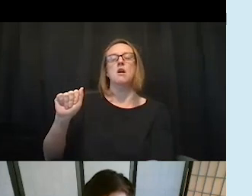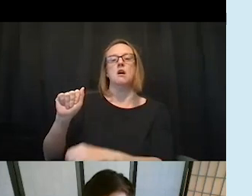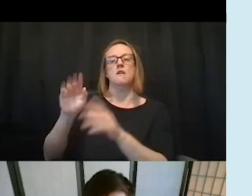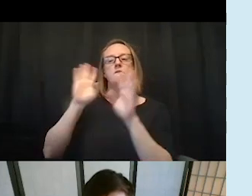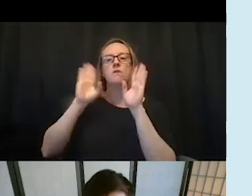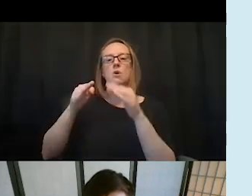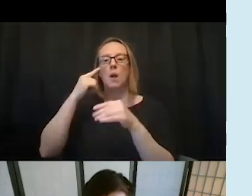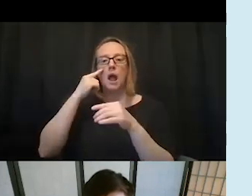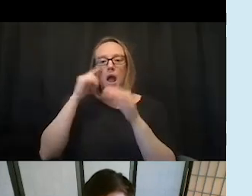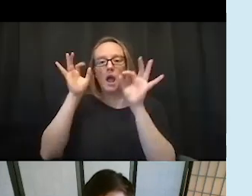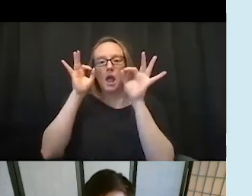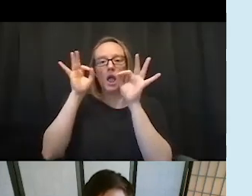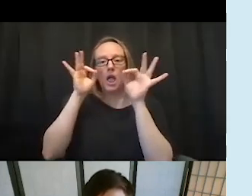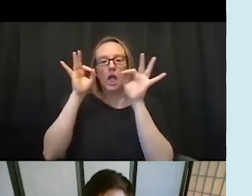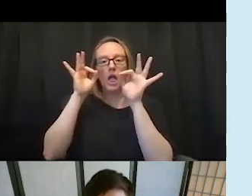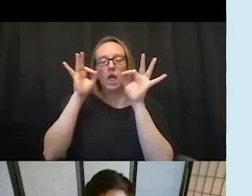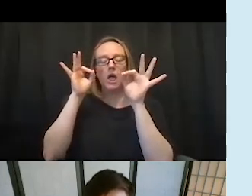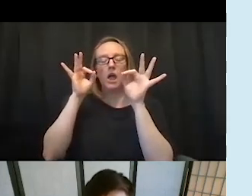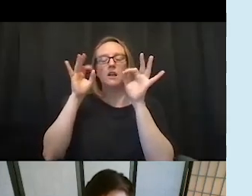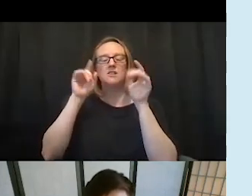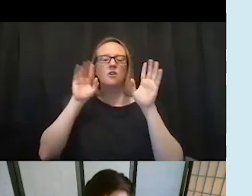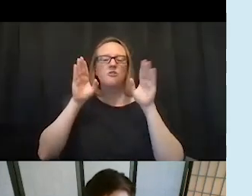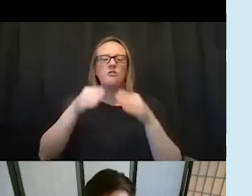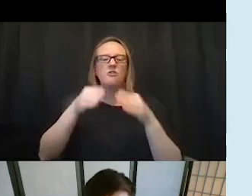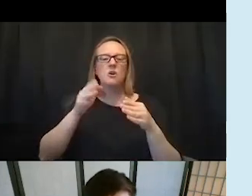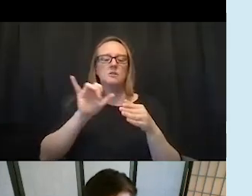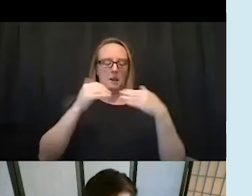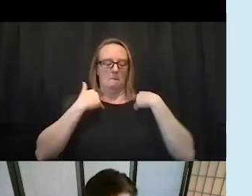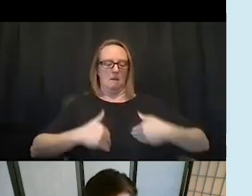um what our bodies feel when we think about traumatic or difficult experiences